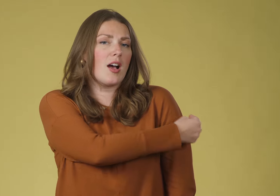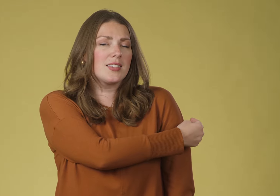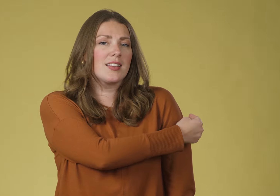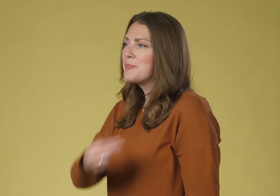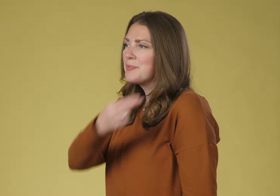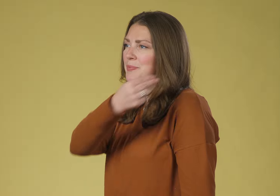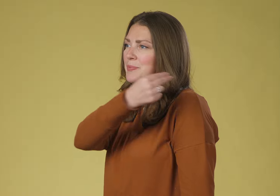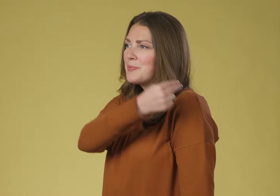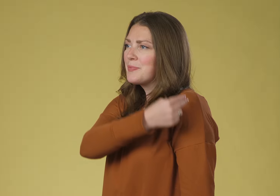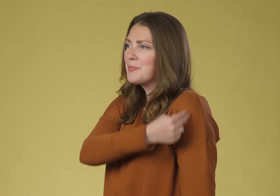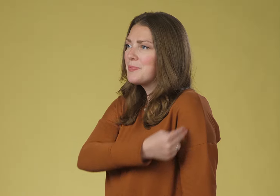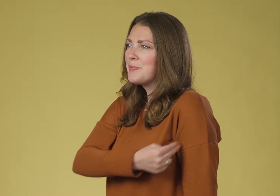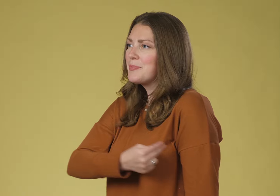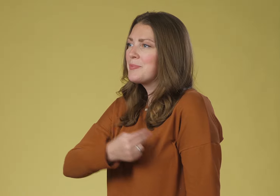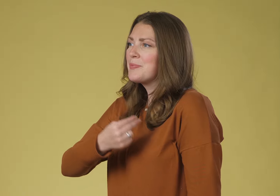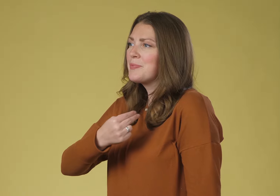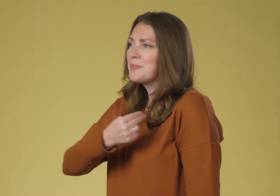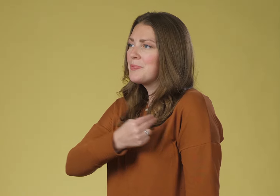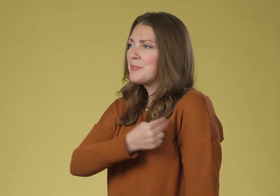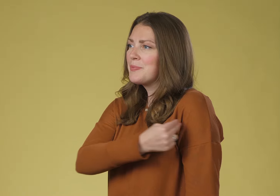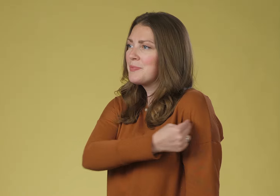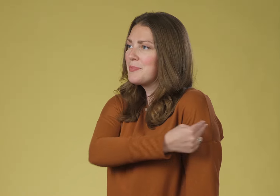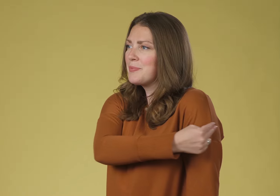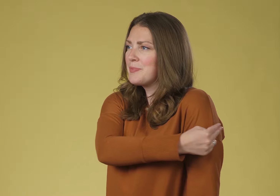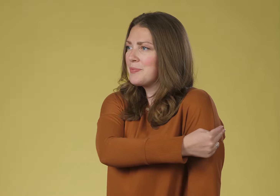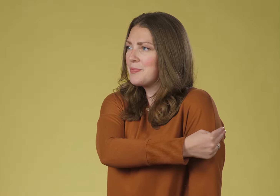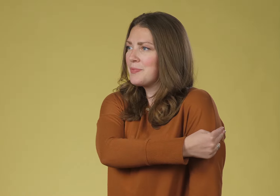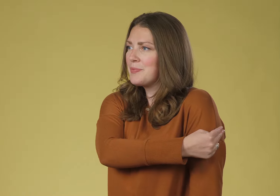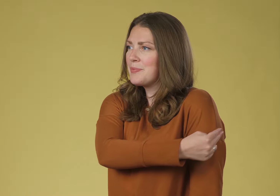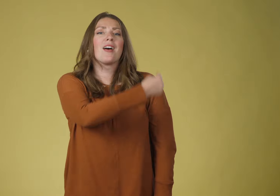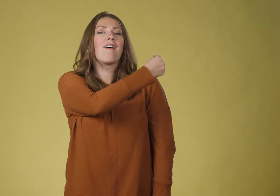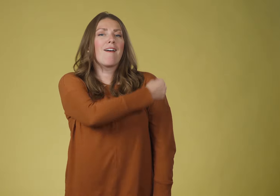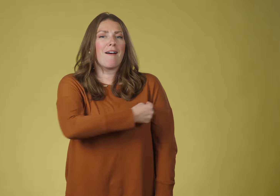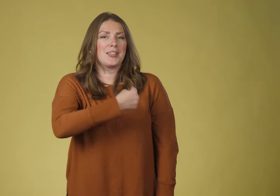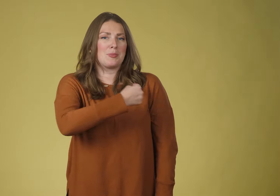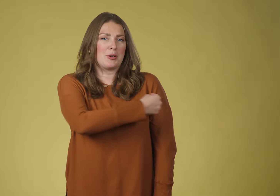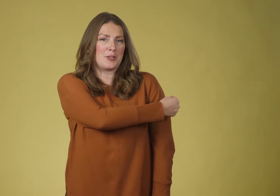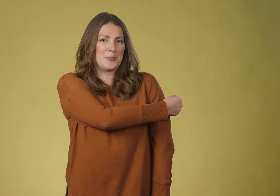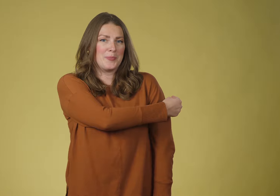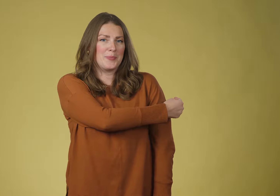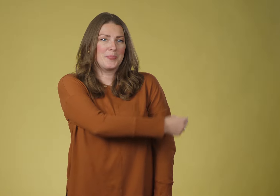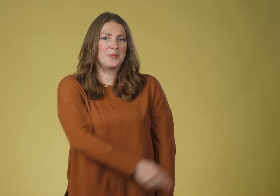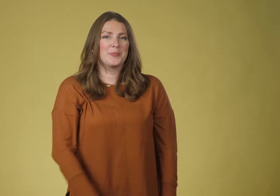like the Red Cross on your arm. Hospital.